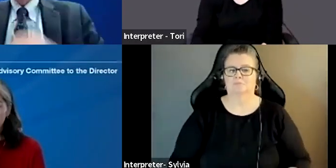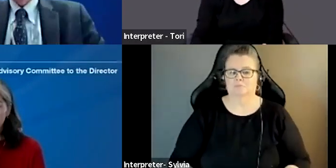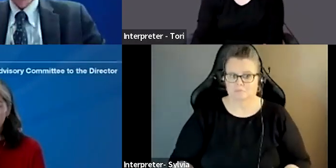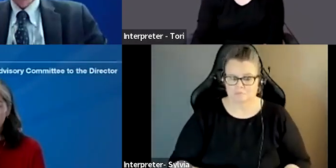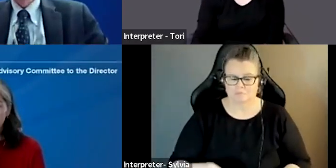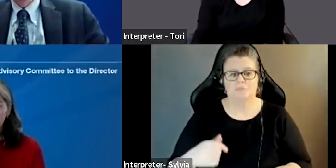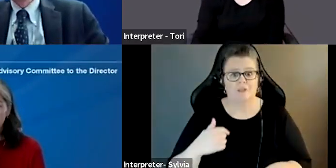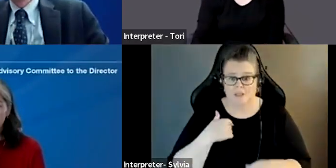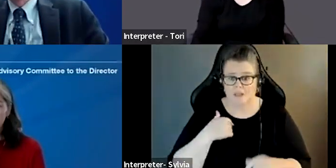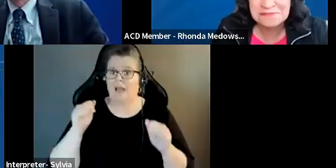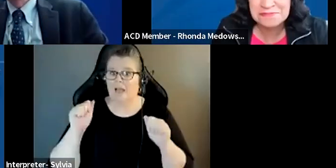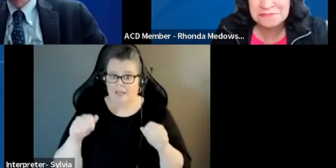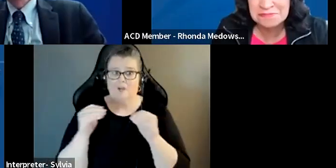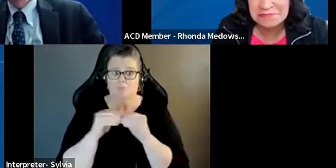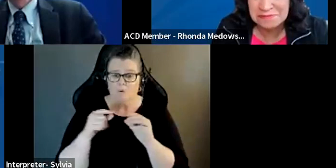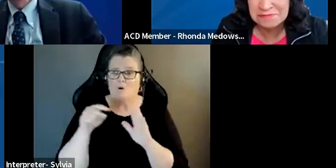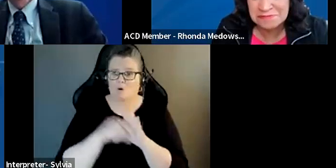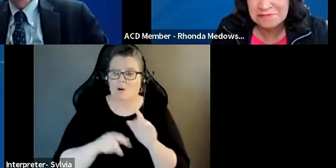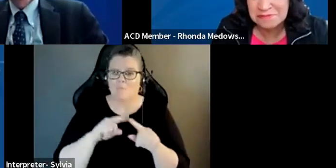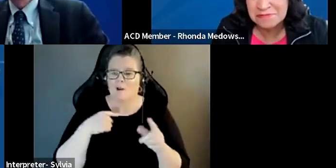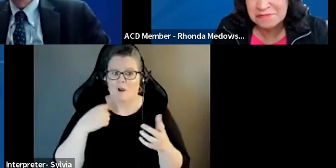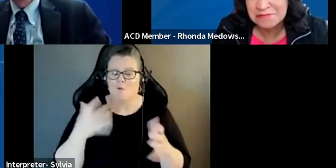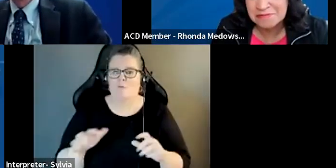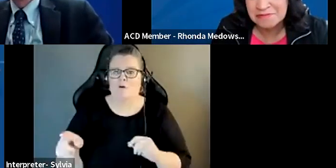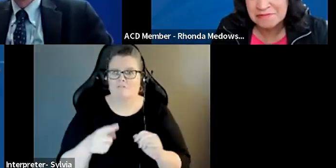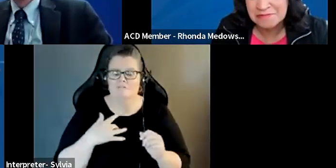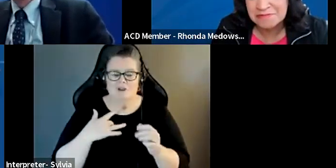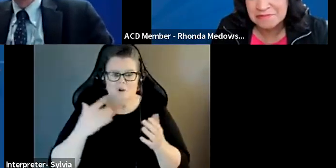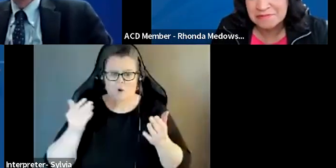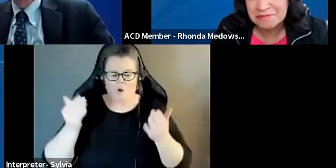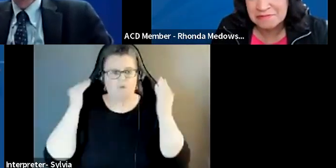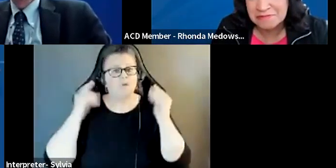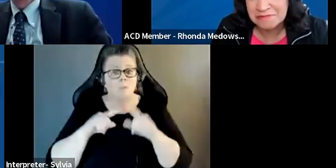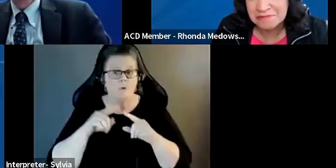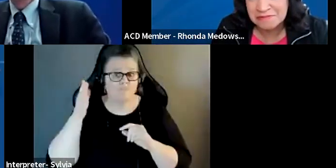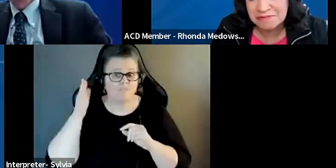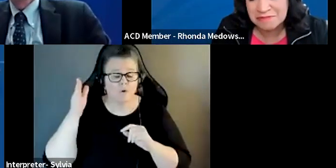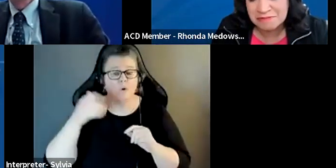And I understand that in the future, we can have opening to add more things. We're very willing to do that.